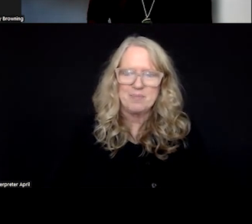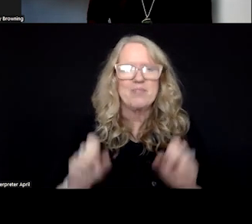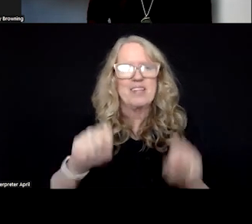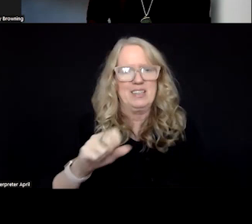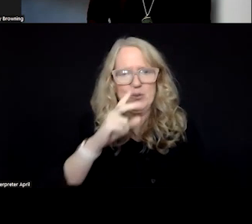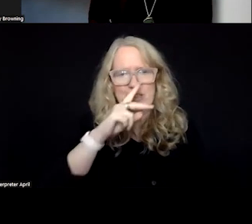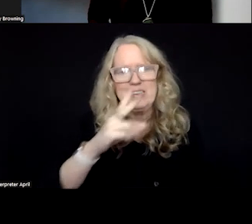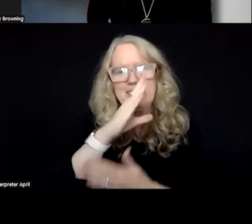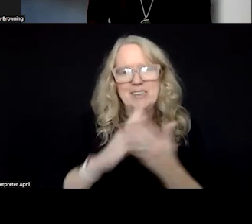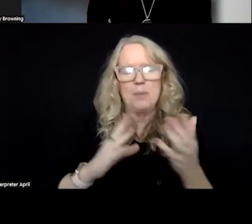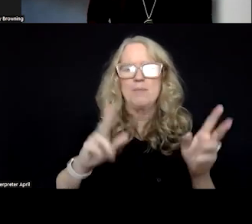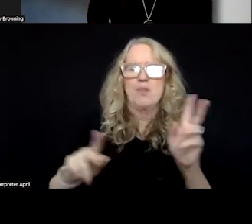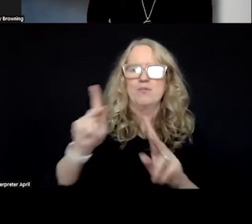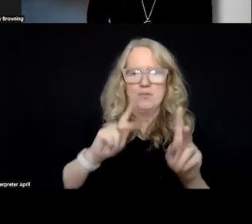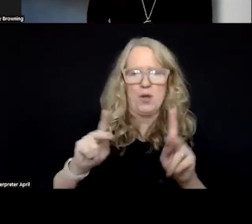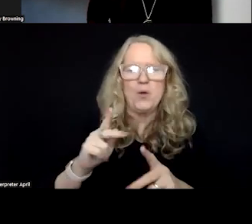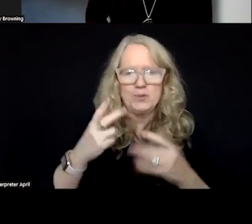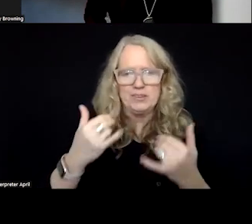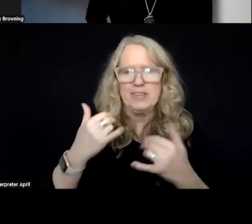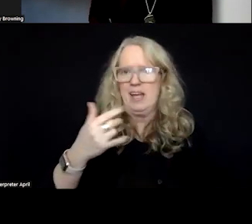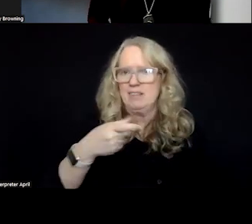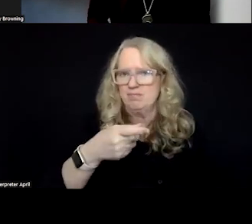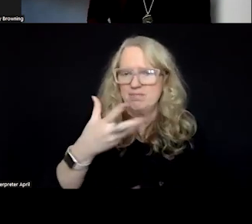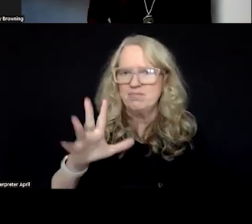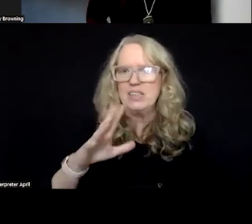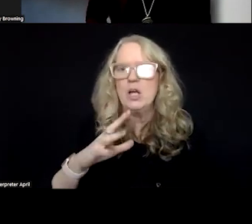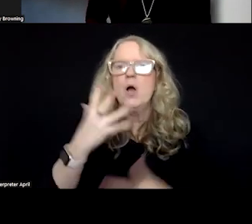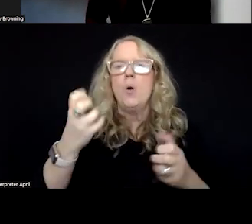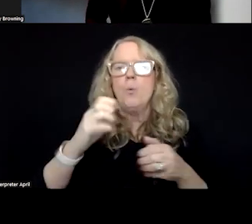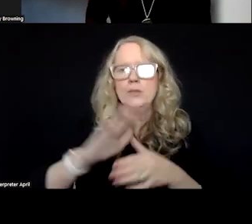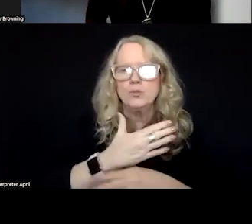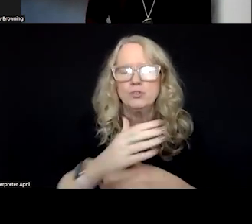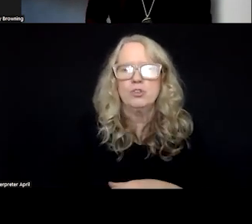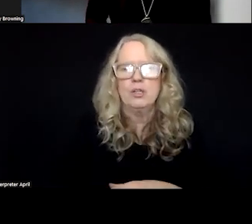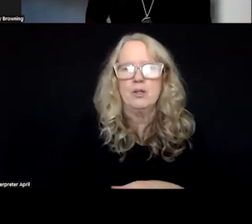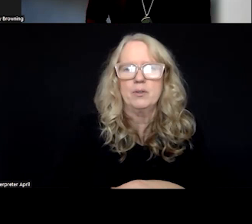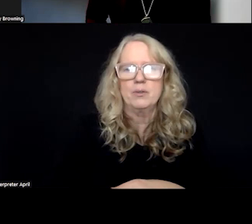OF THE FOLKS THAT HAVE DONE IT TO DATE. WANT TO SHARE A COUPLE OF NEWS ITEMS WITH THE GROUP.